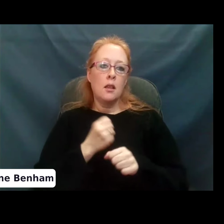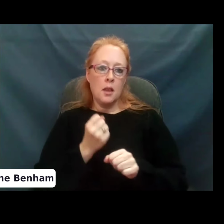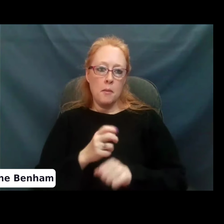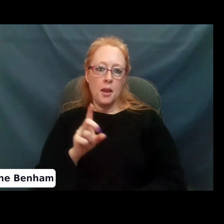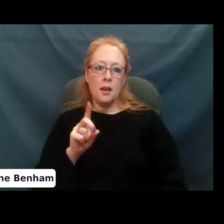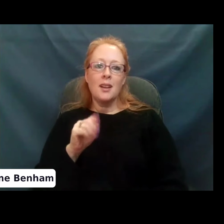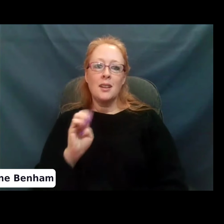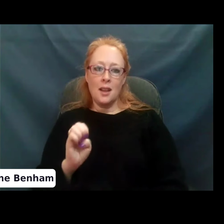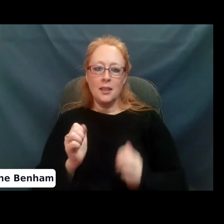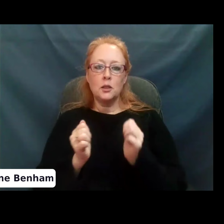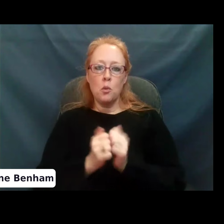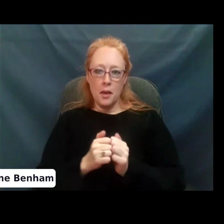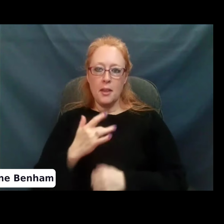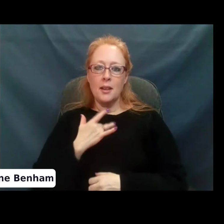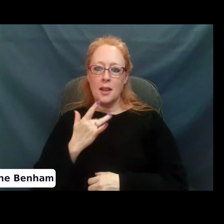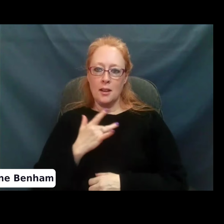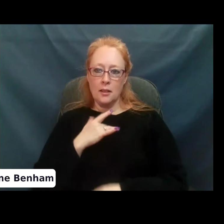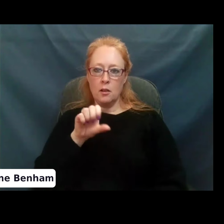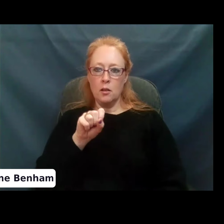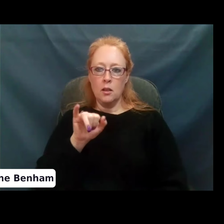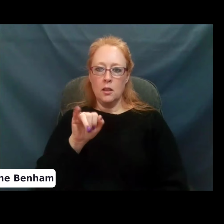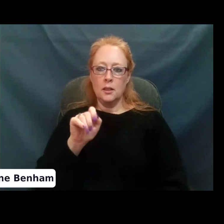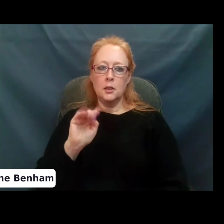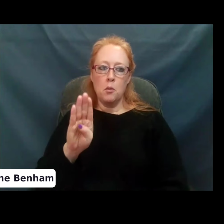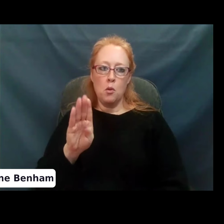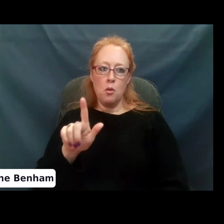Especially if you've got the -- since they make braille dice that might be something else that would work well.